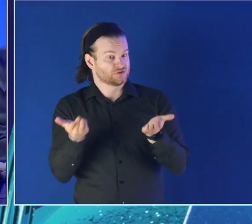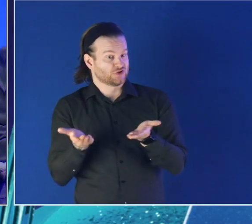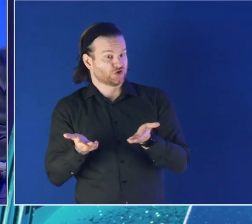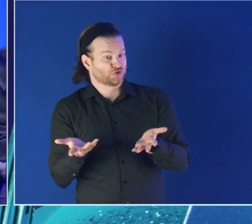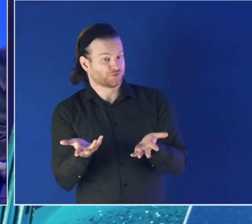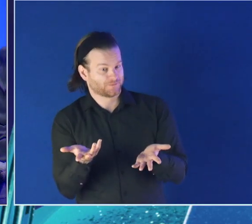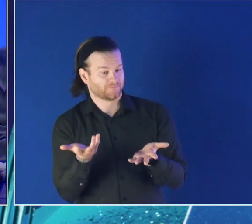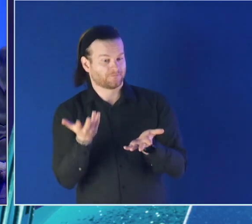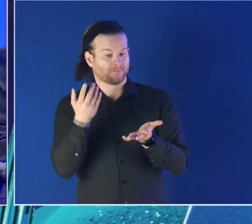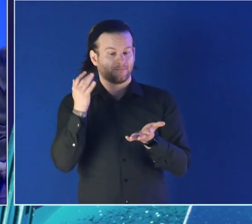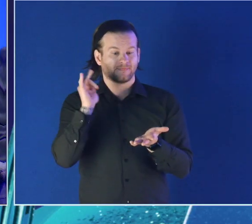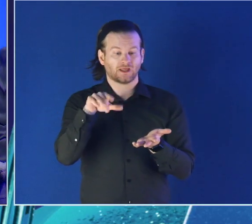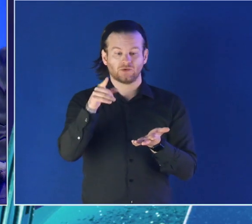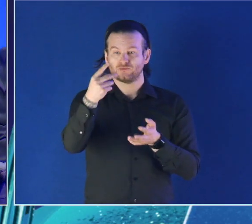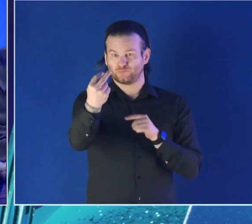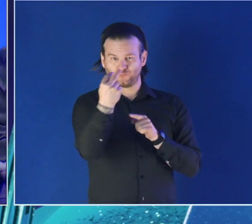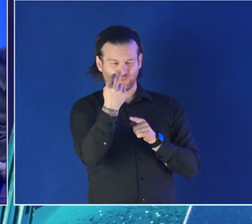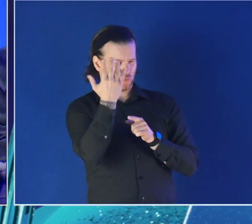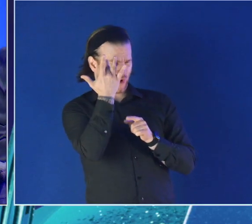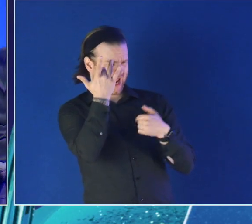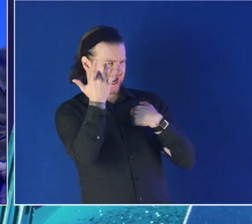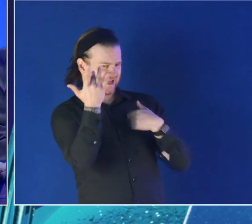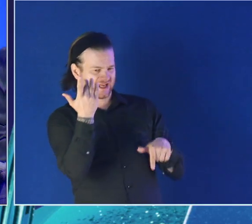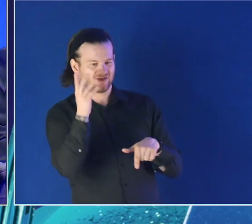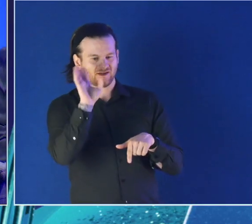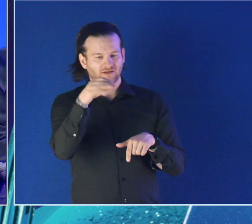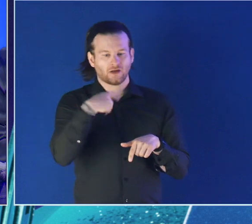the people in this room, Microsoft, it's a combination